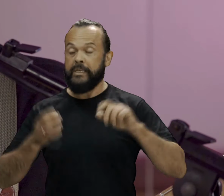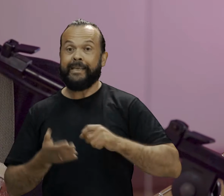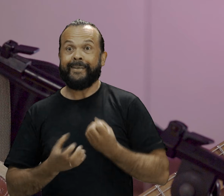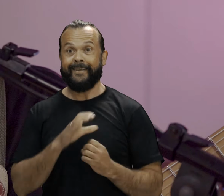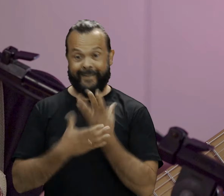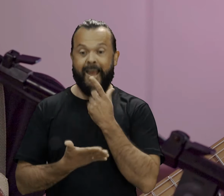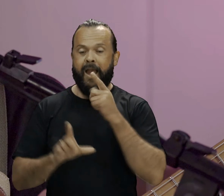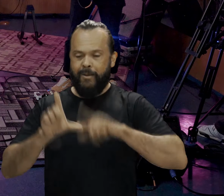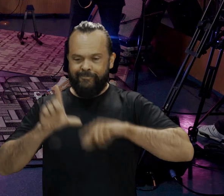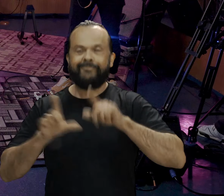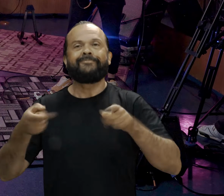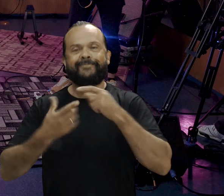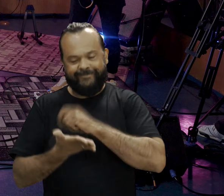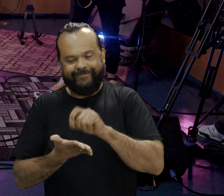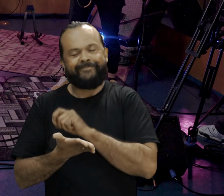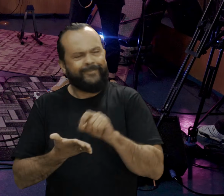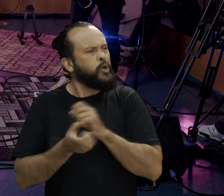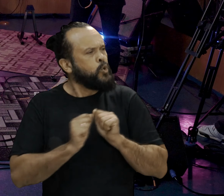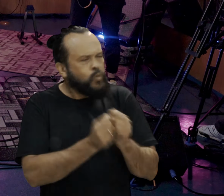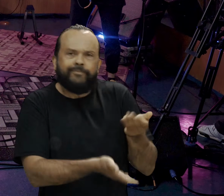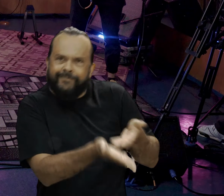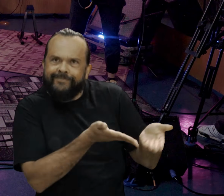and building this feeling in the form of music together.